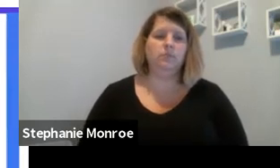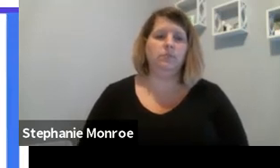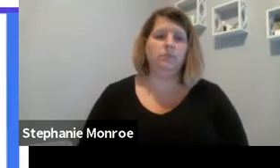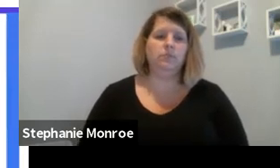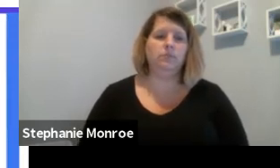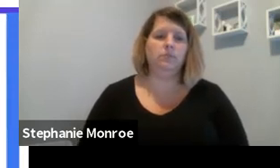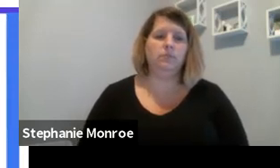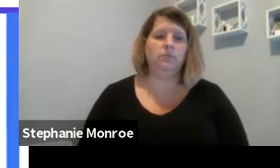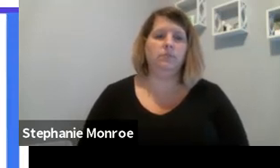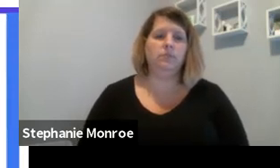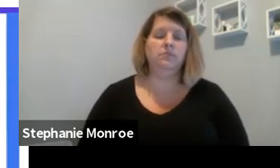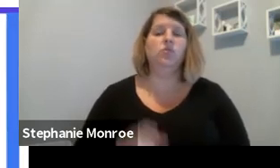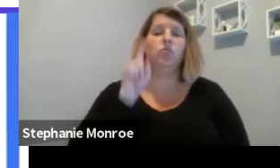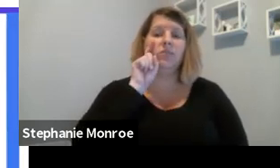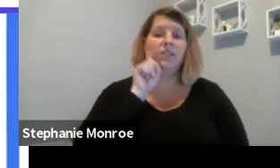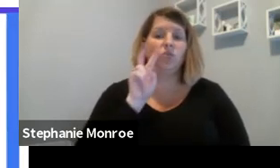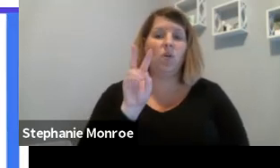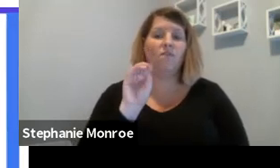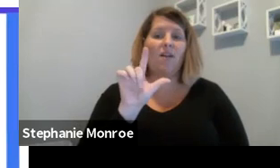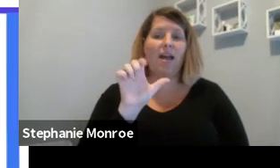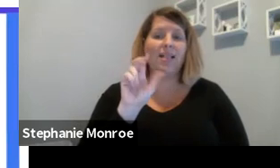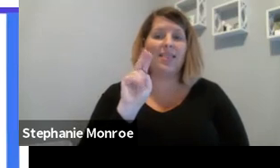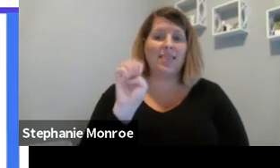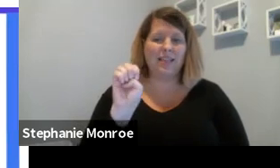Sexual violence and consent.